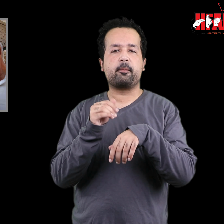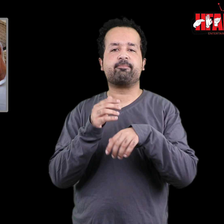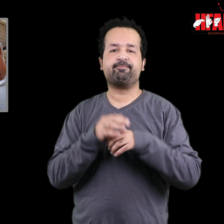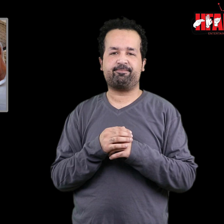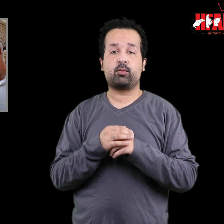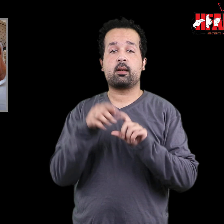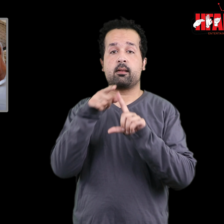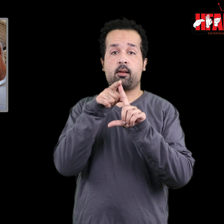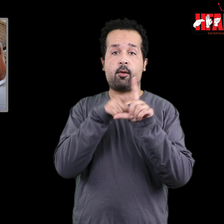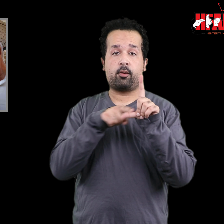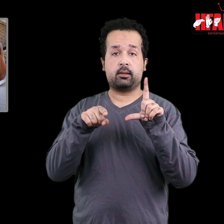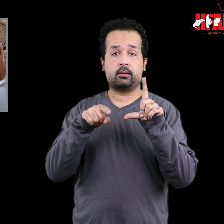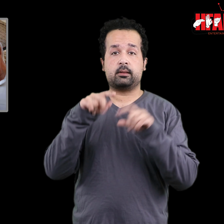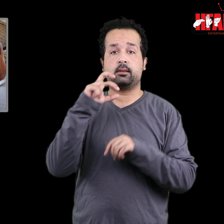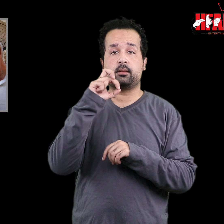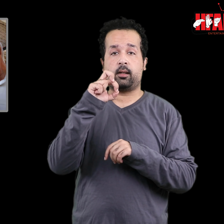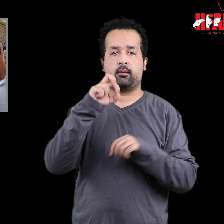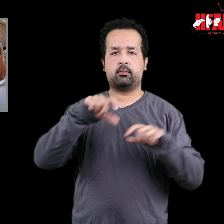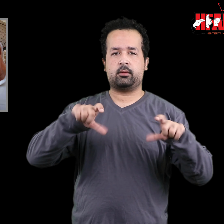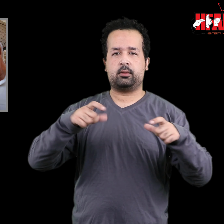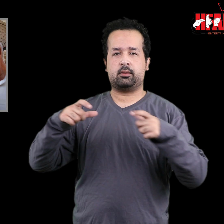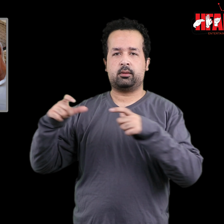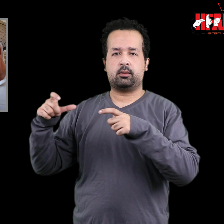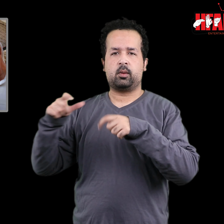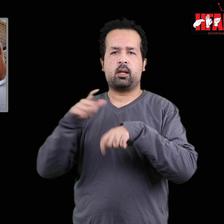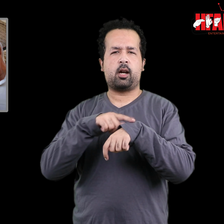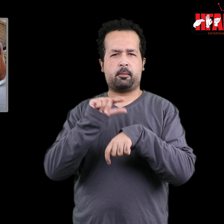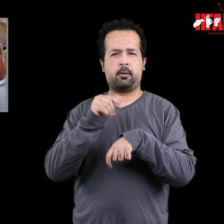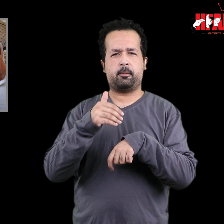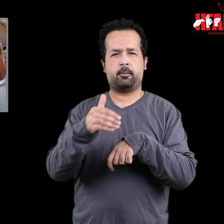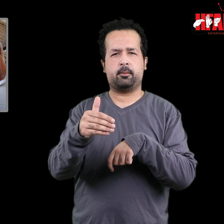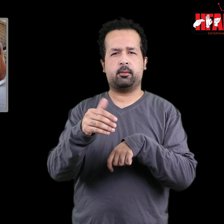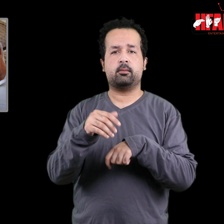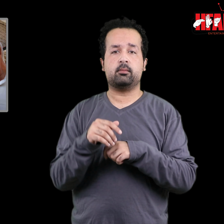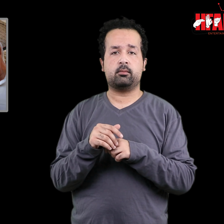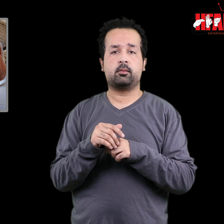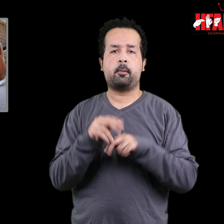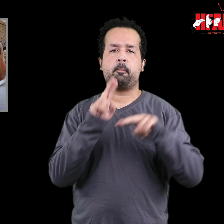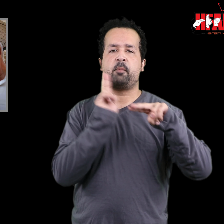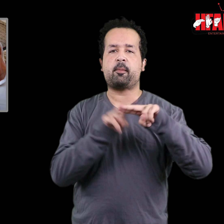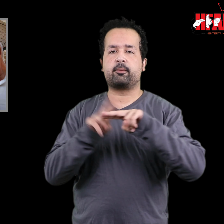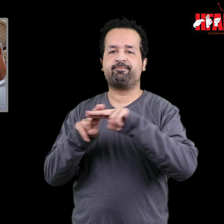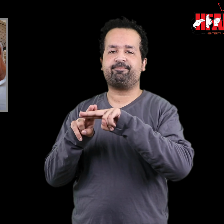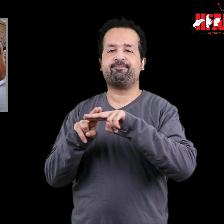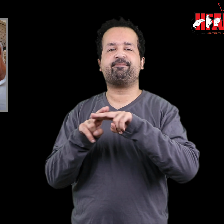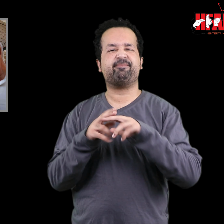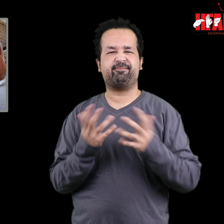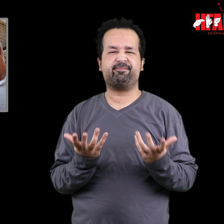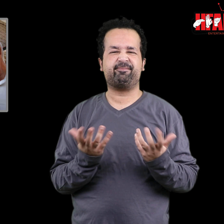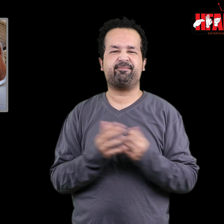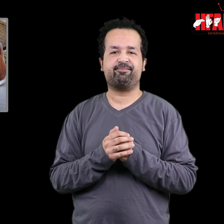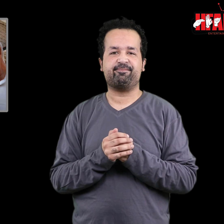A smart lockdown has been imposed in 8 areas of Lahore